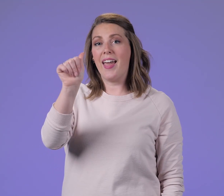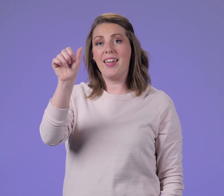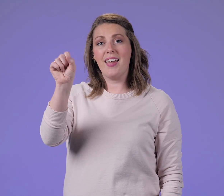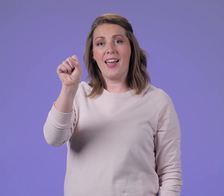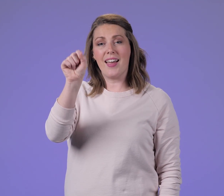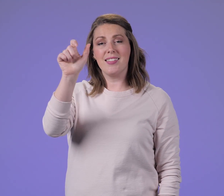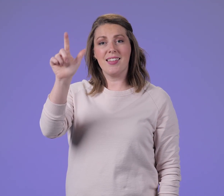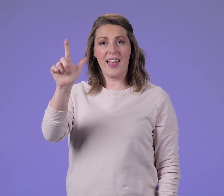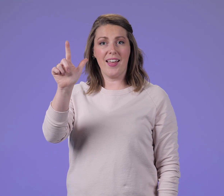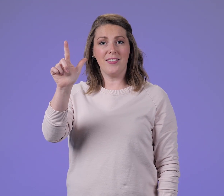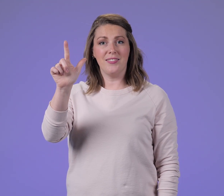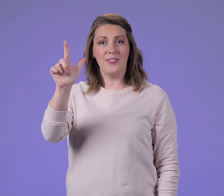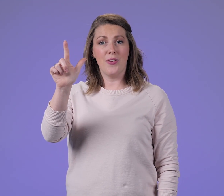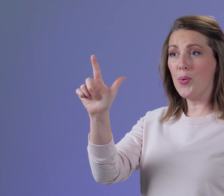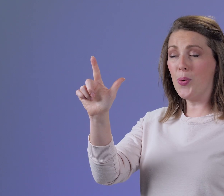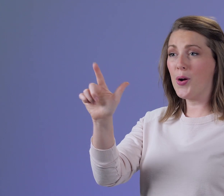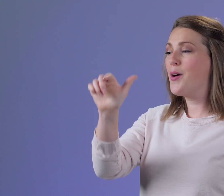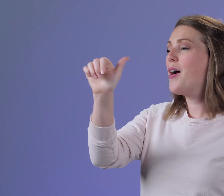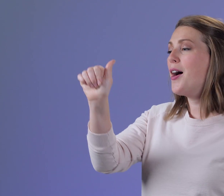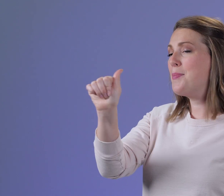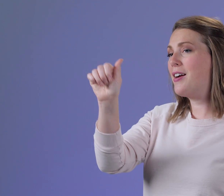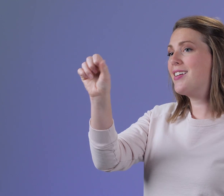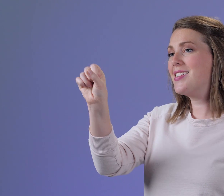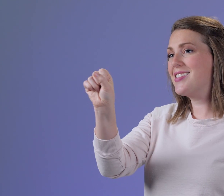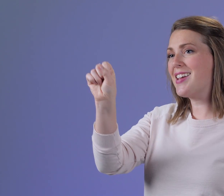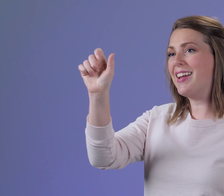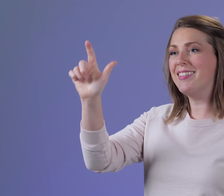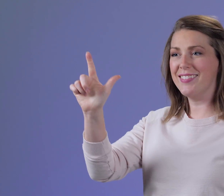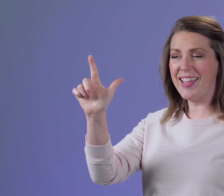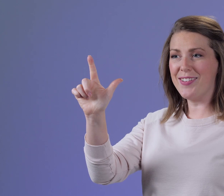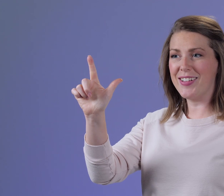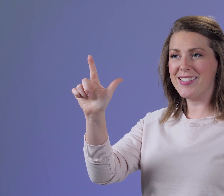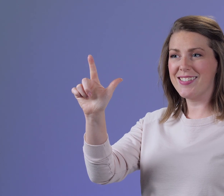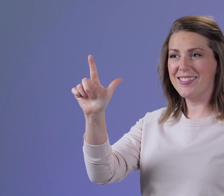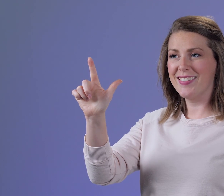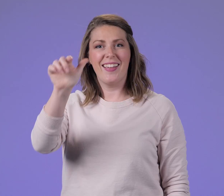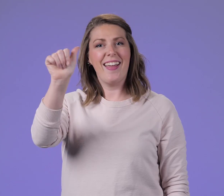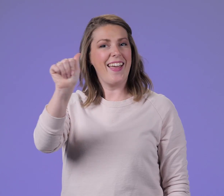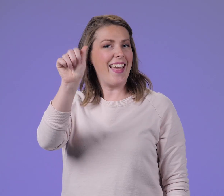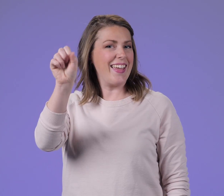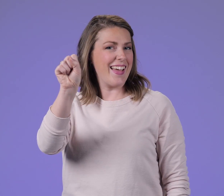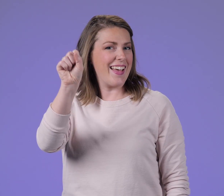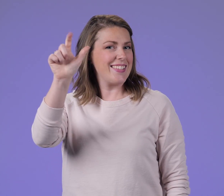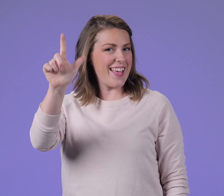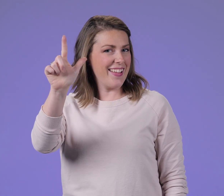A S L or American Sign Language ASK